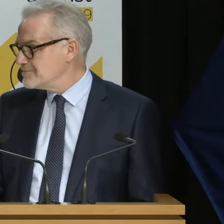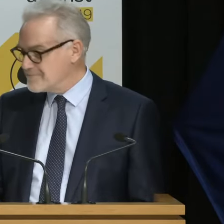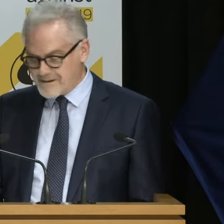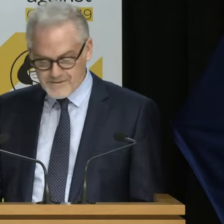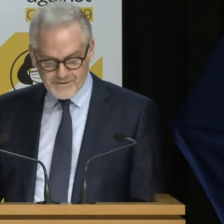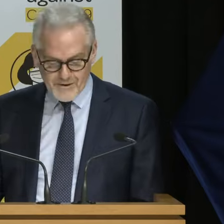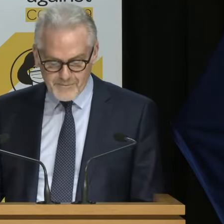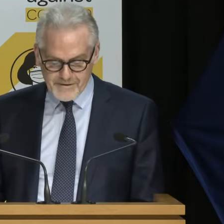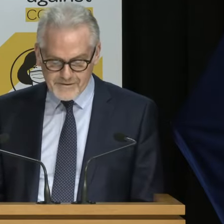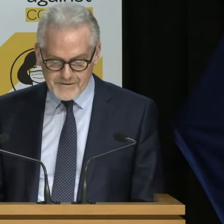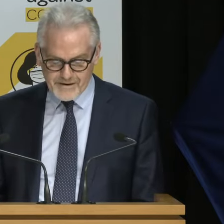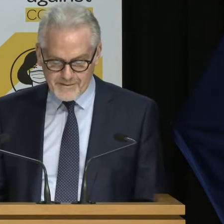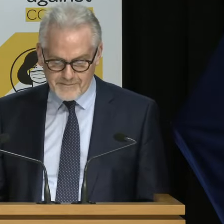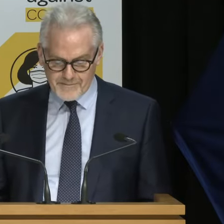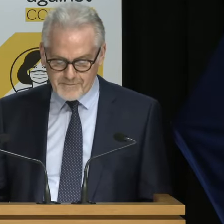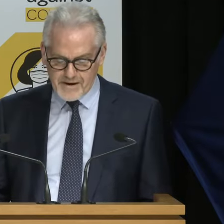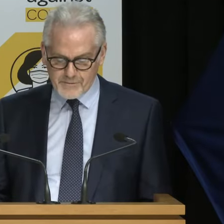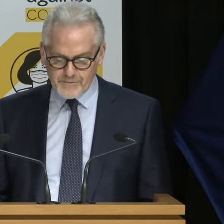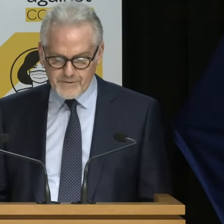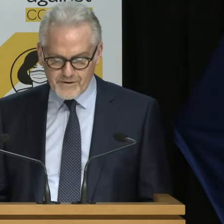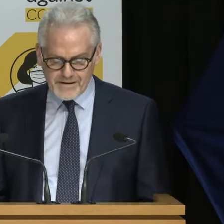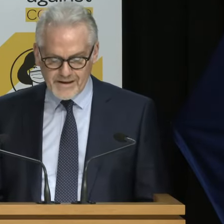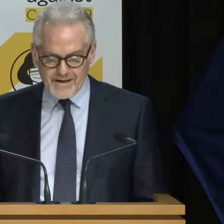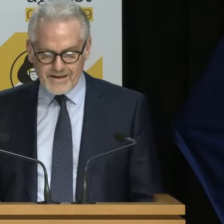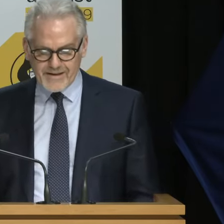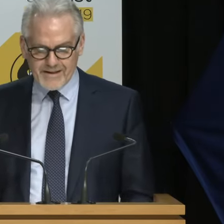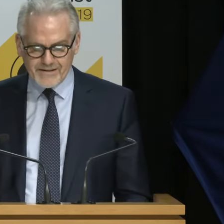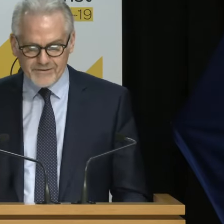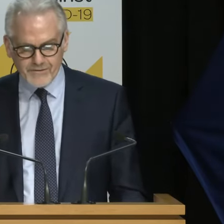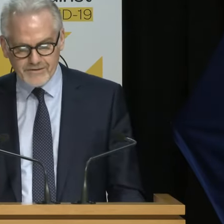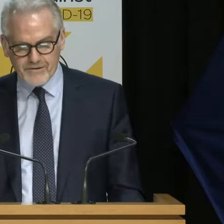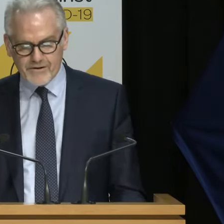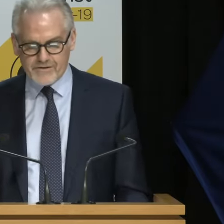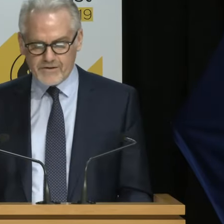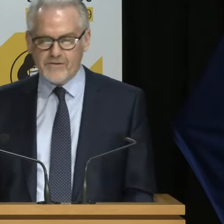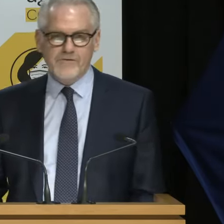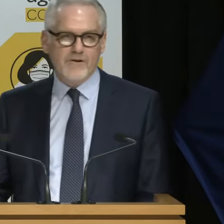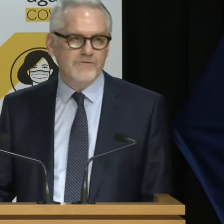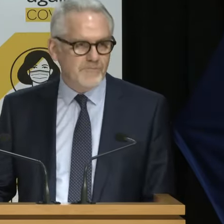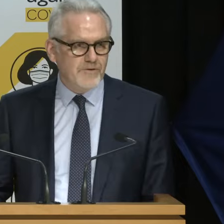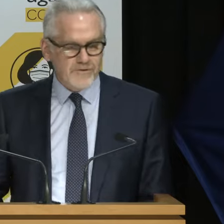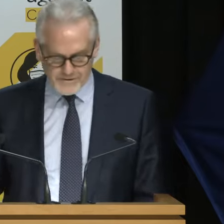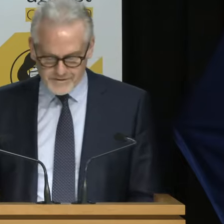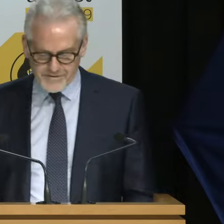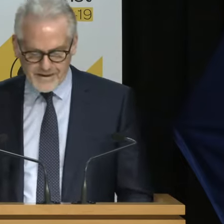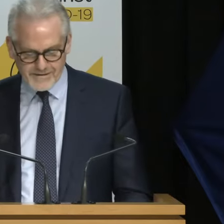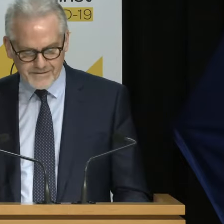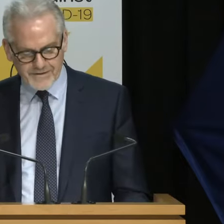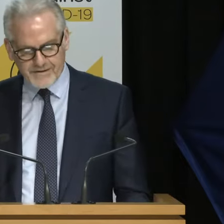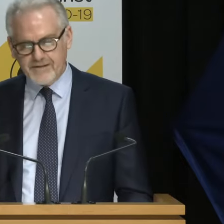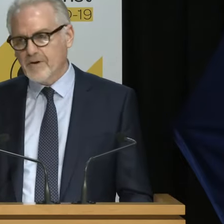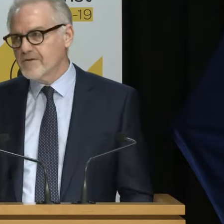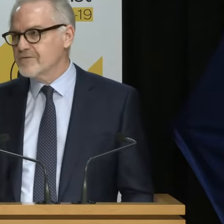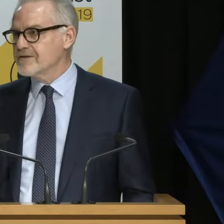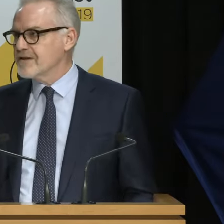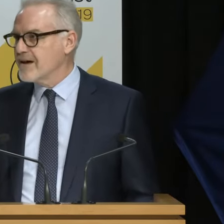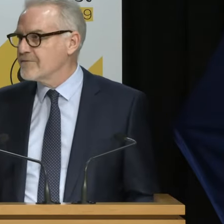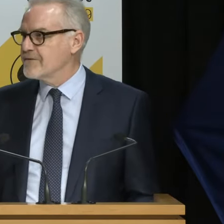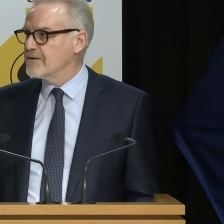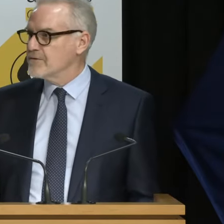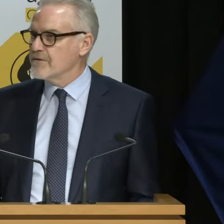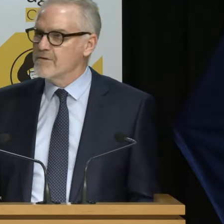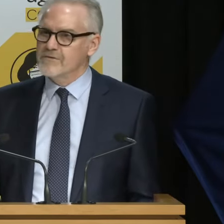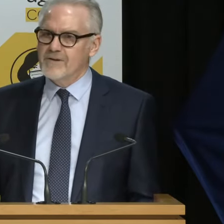in diagnostics and not just for